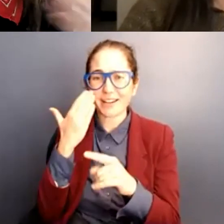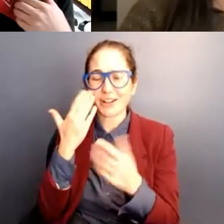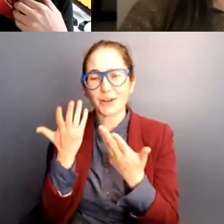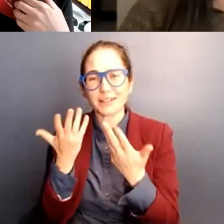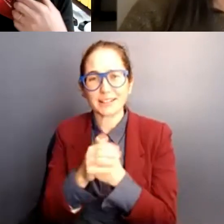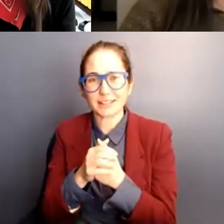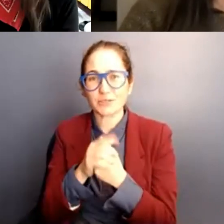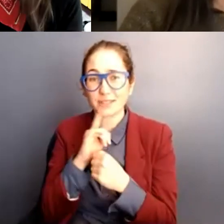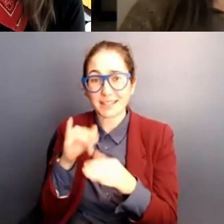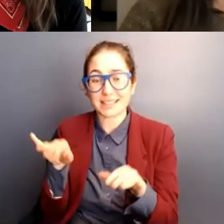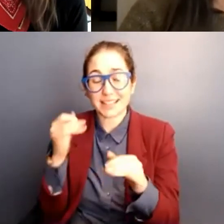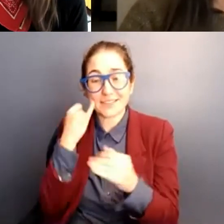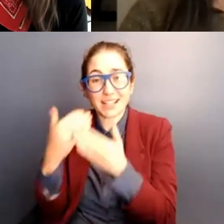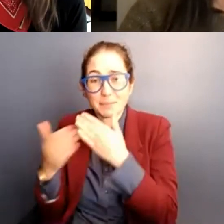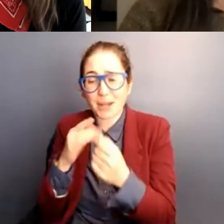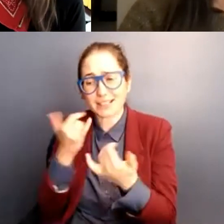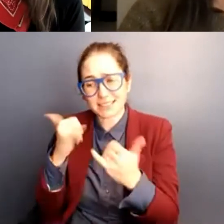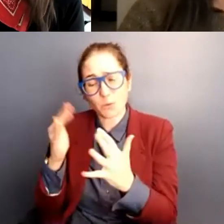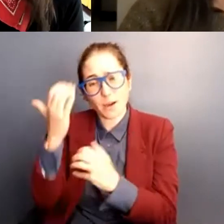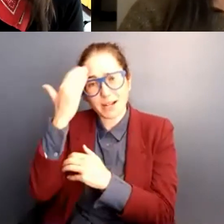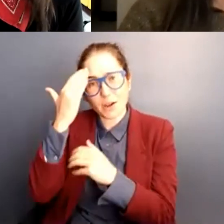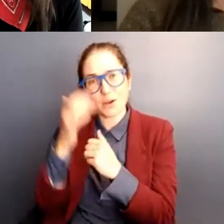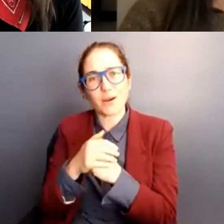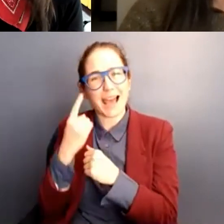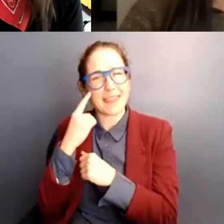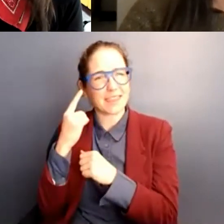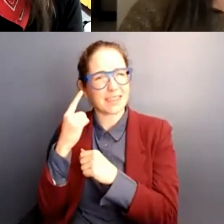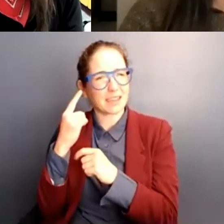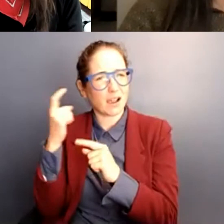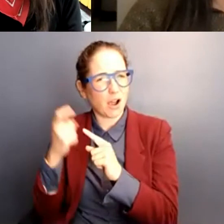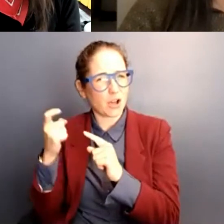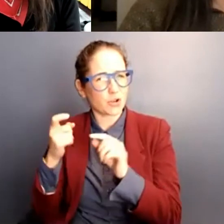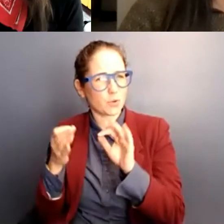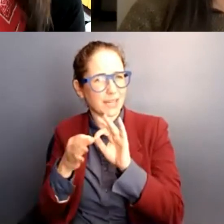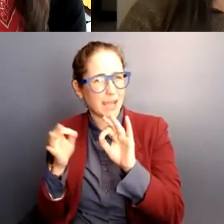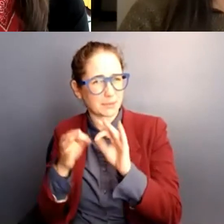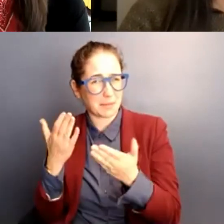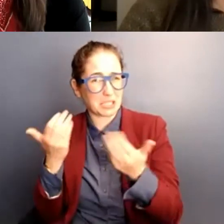the song. Even if it doesn't matter, I want to know. So it's like auto captioning may try -- I don't know, actually